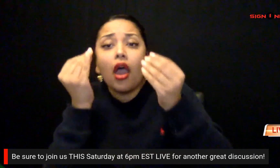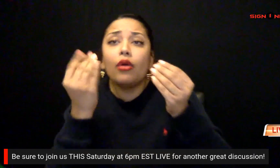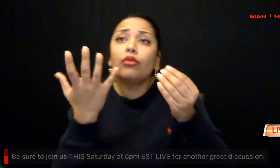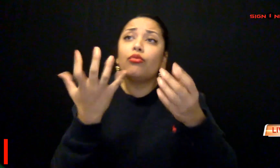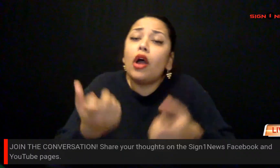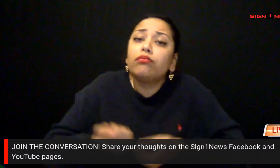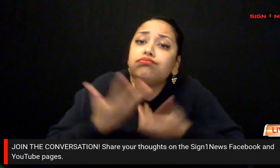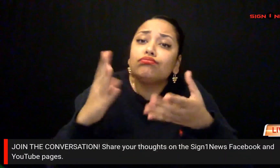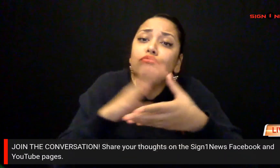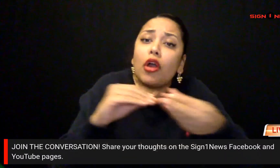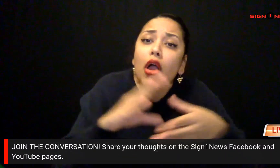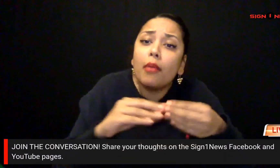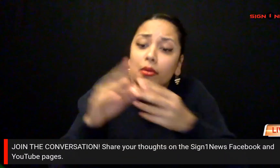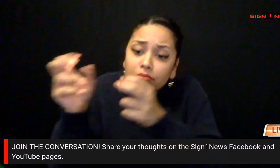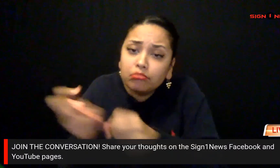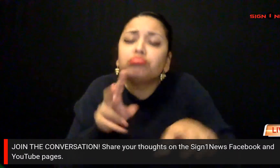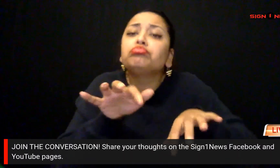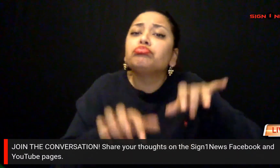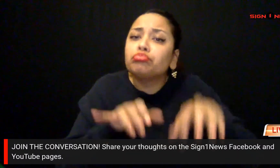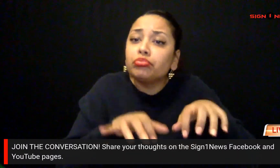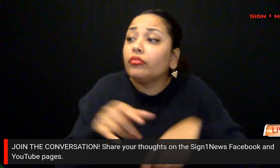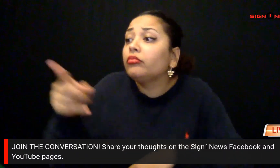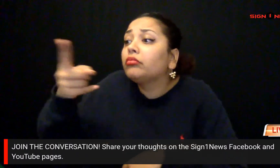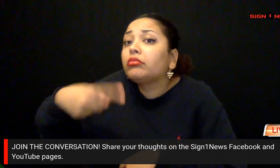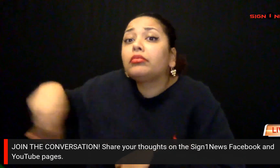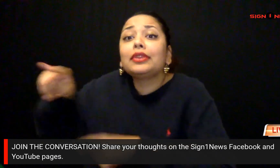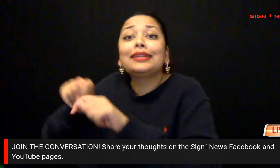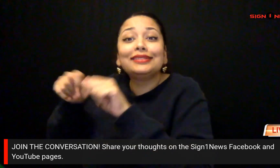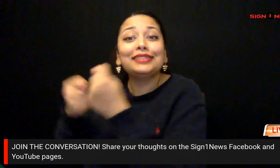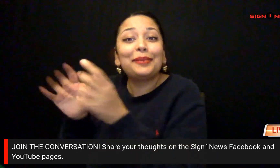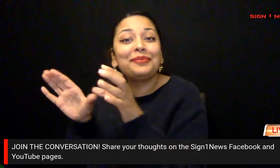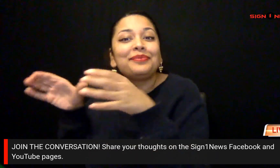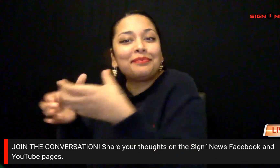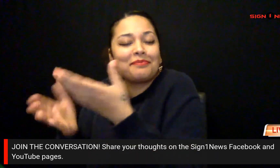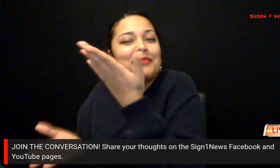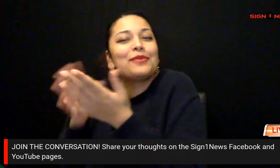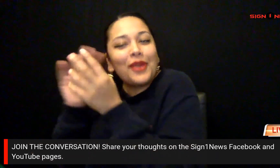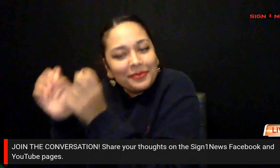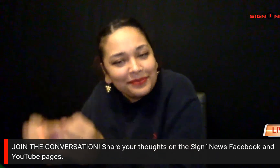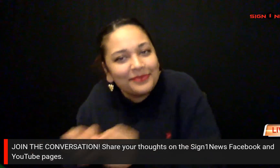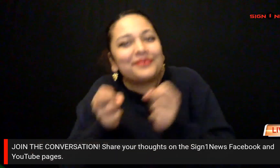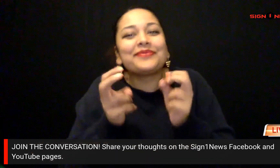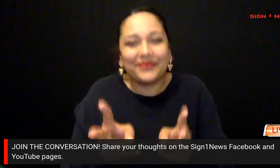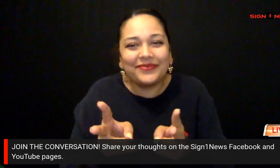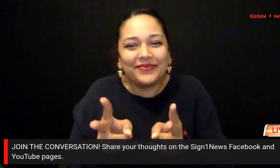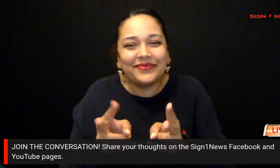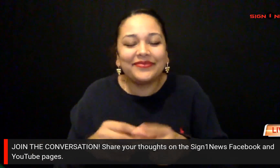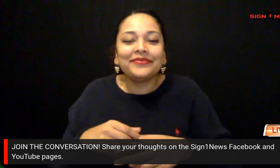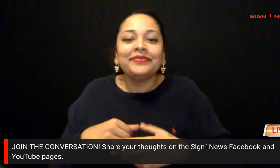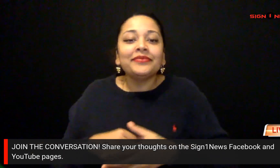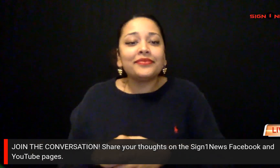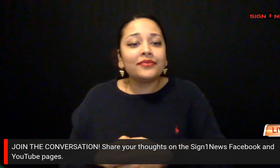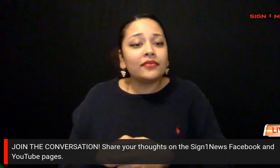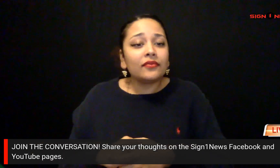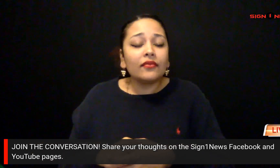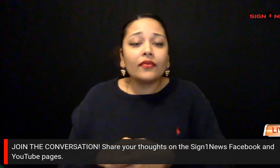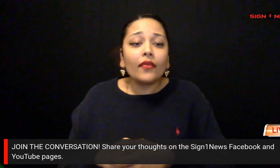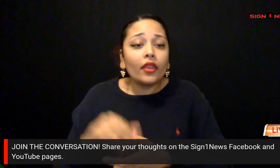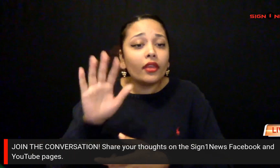again be sure to post your thoughts and comments at any time during any of the live shows we might even share your comment